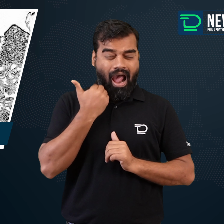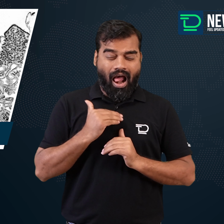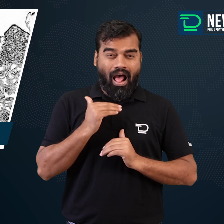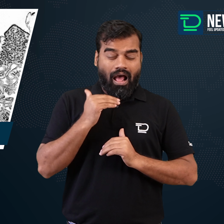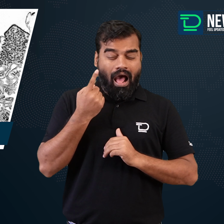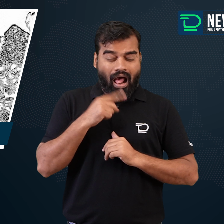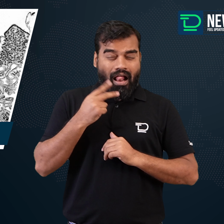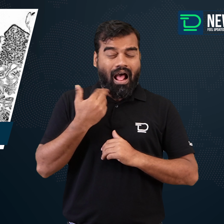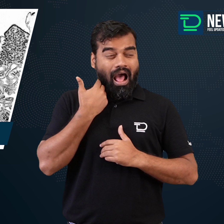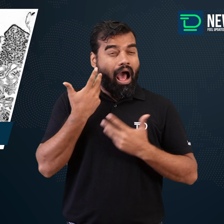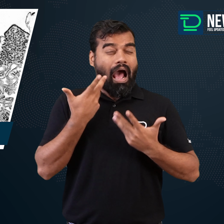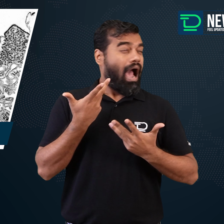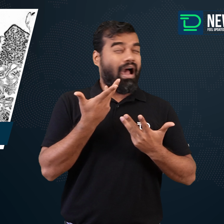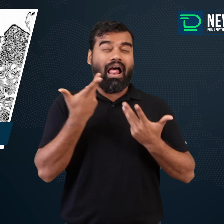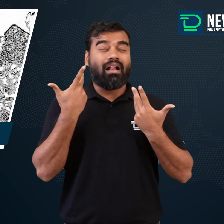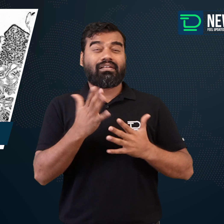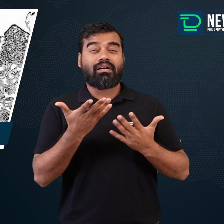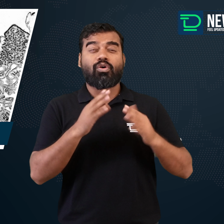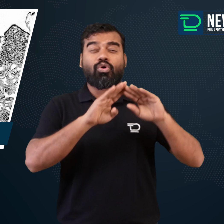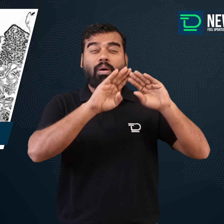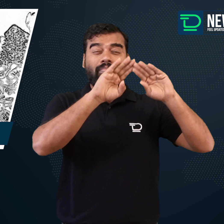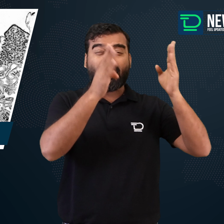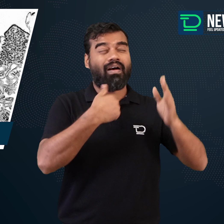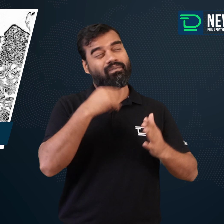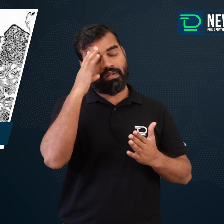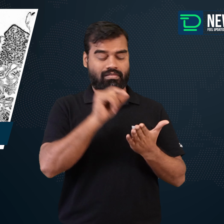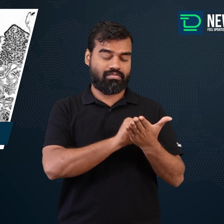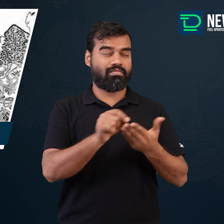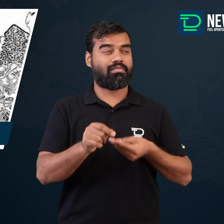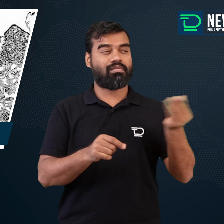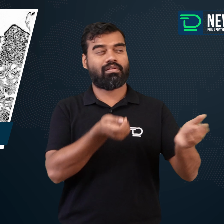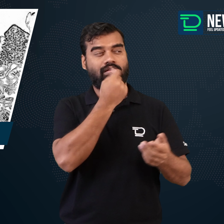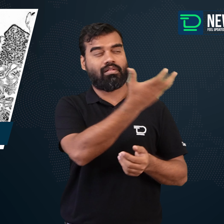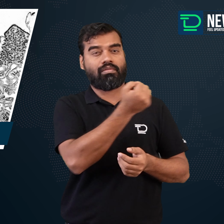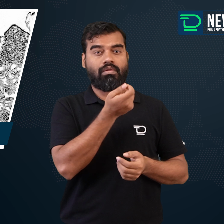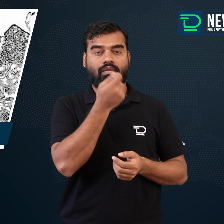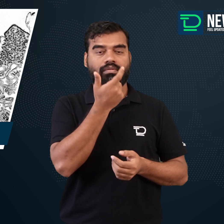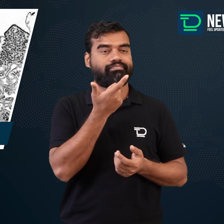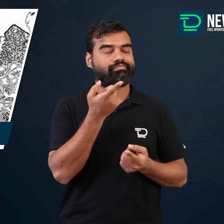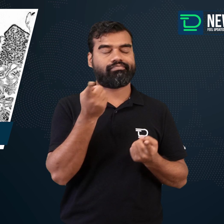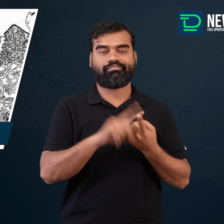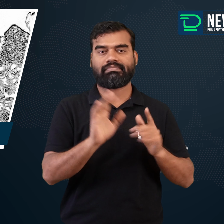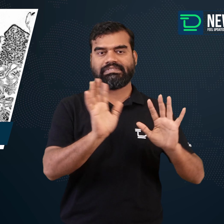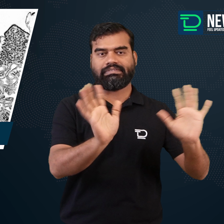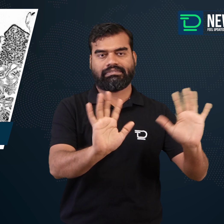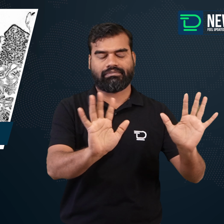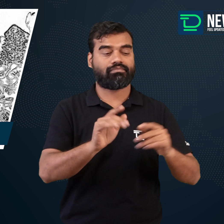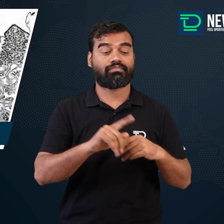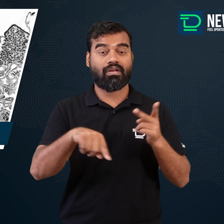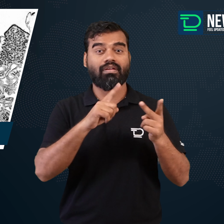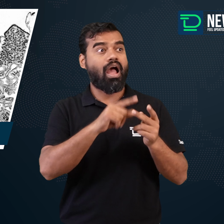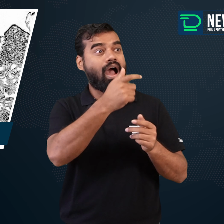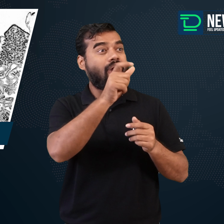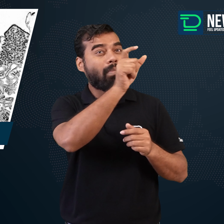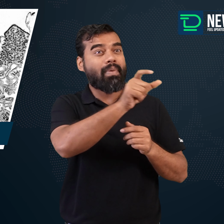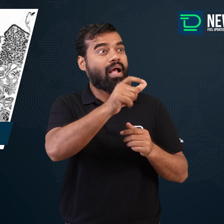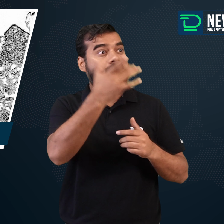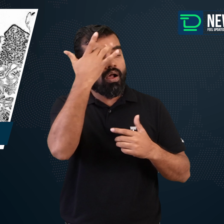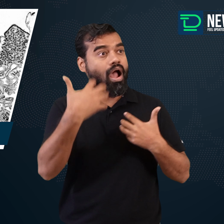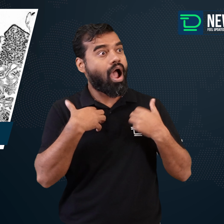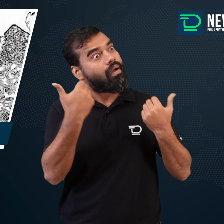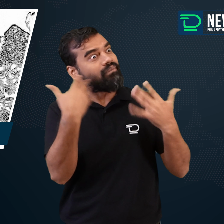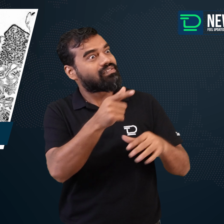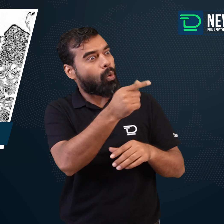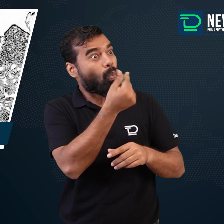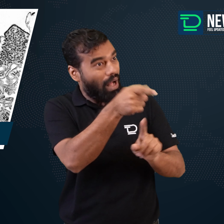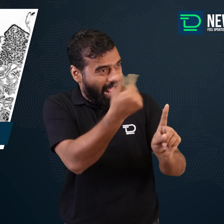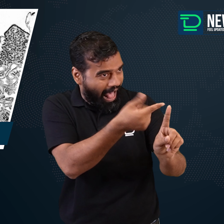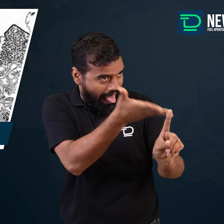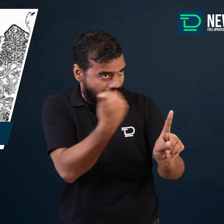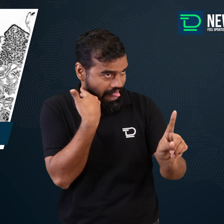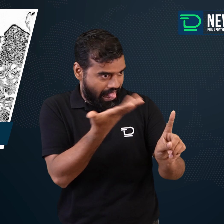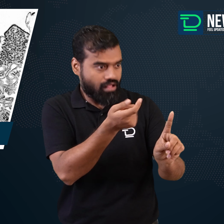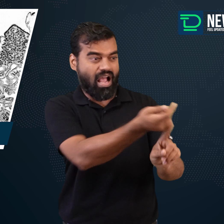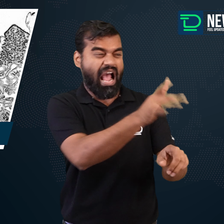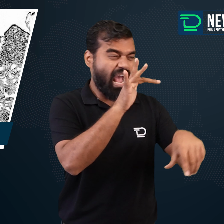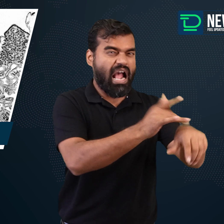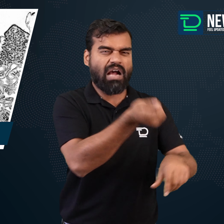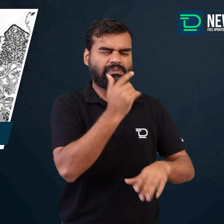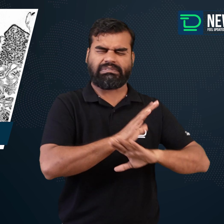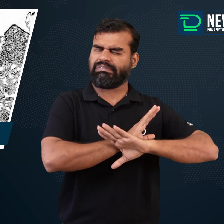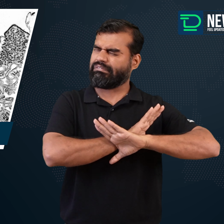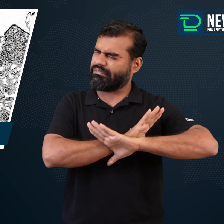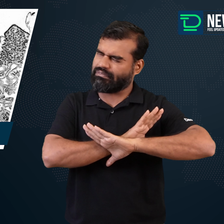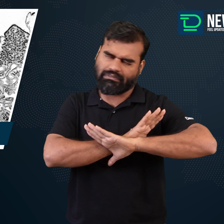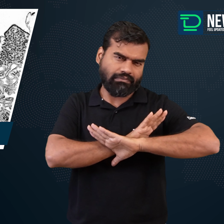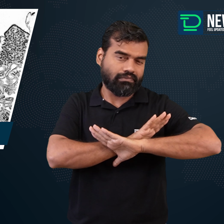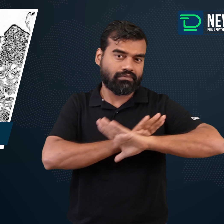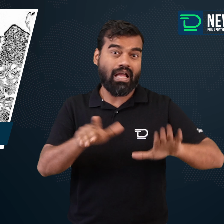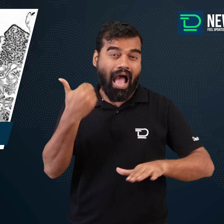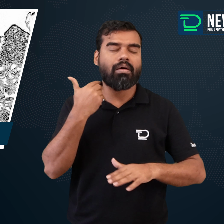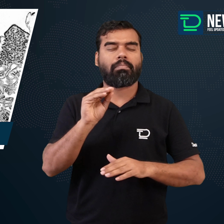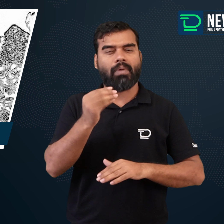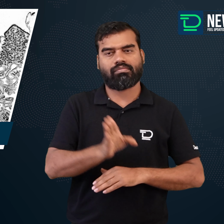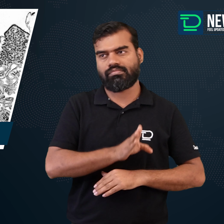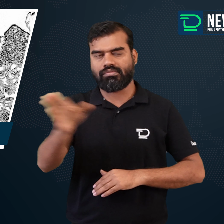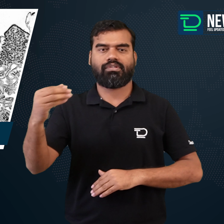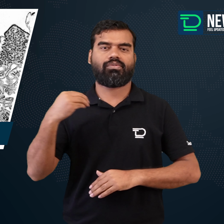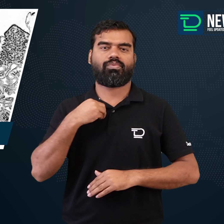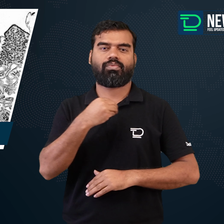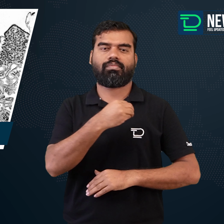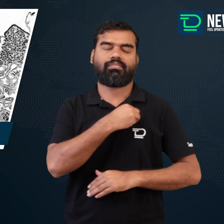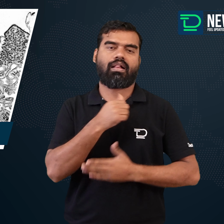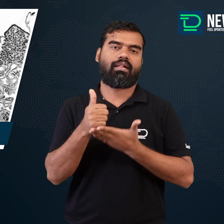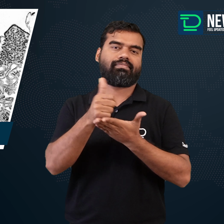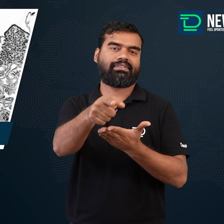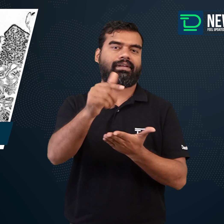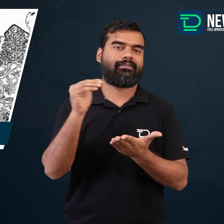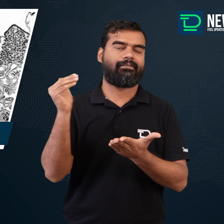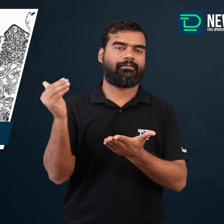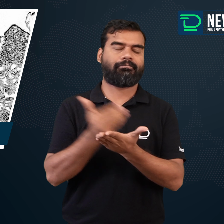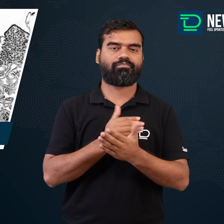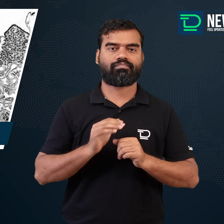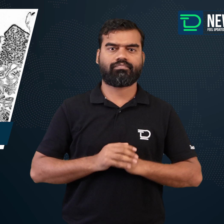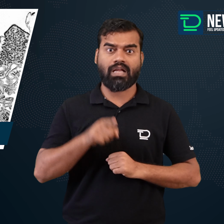Don't get tablets from medical shops and use them.